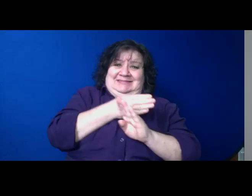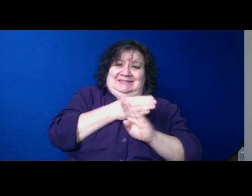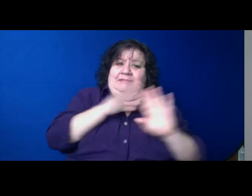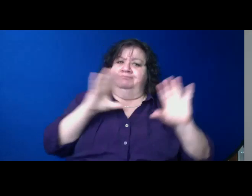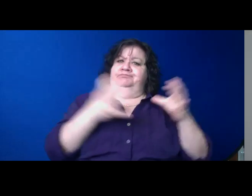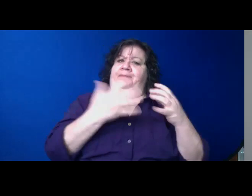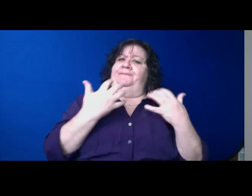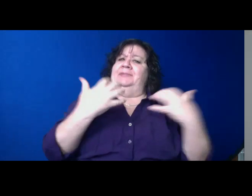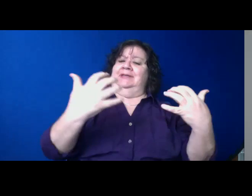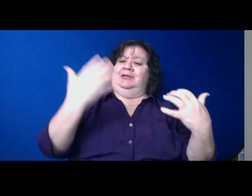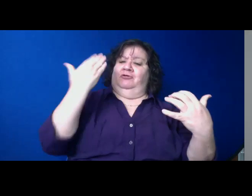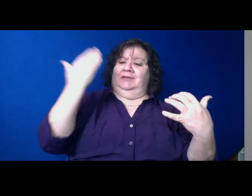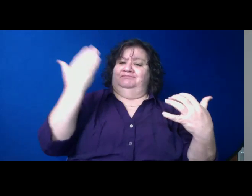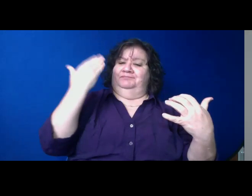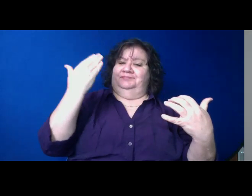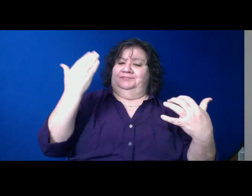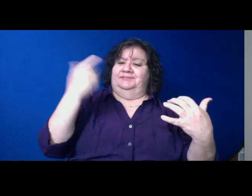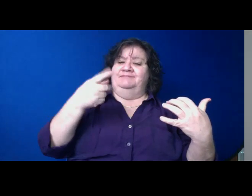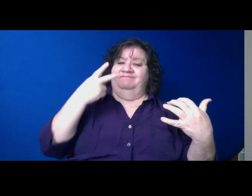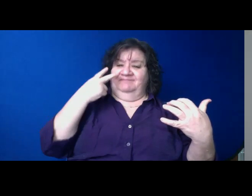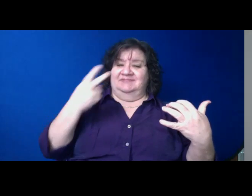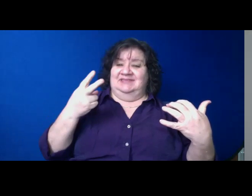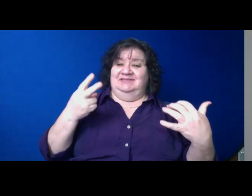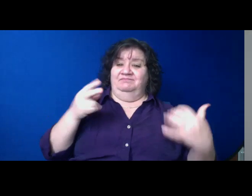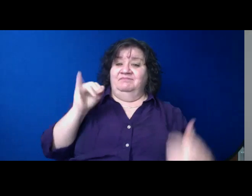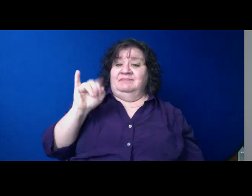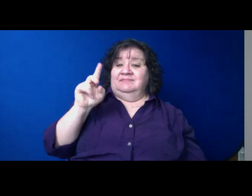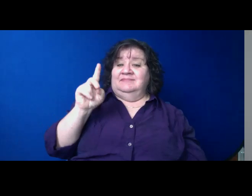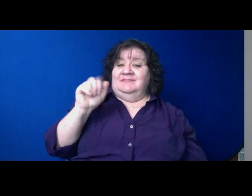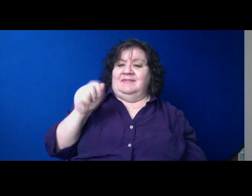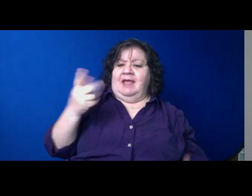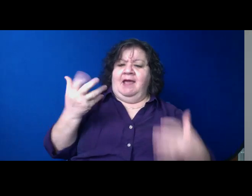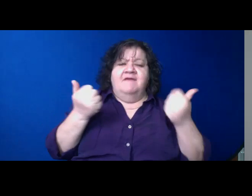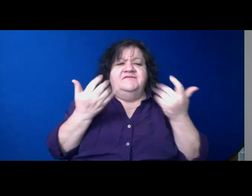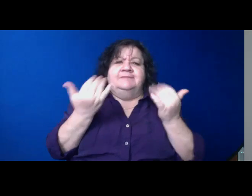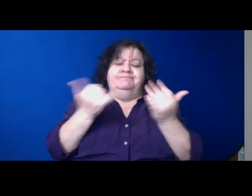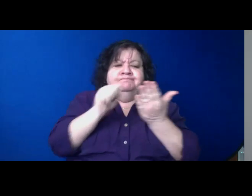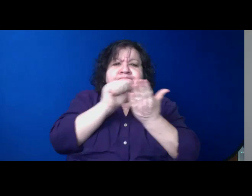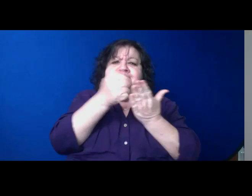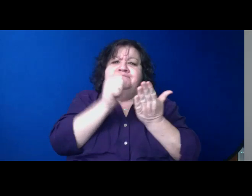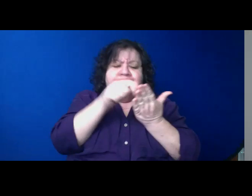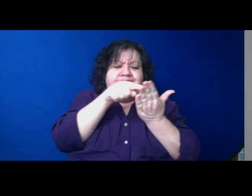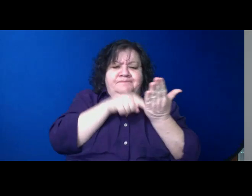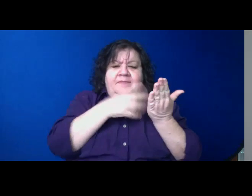key recommendations how to ensure persons with disabilities access to covet 19 vaccination